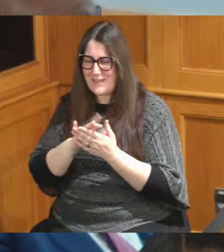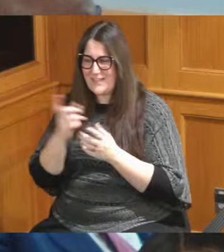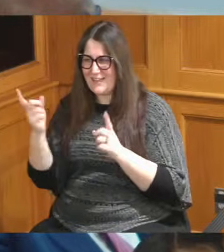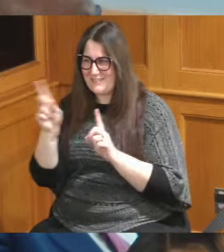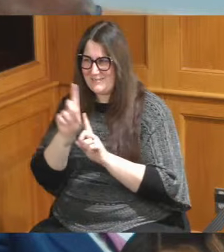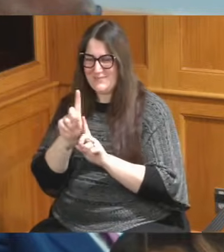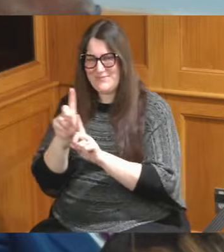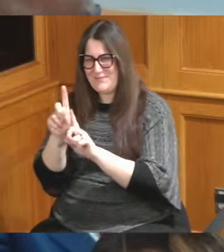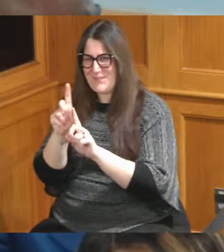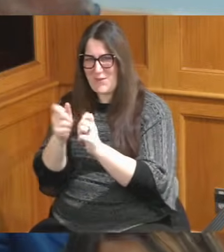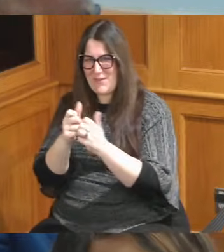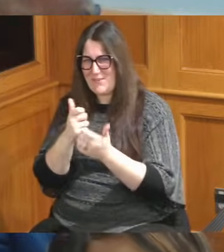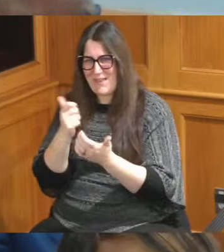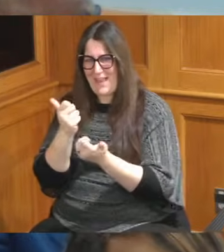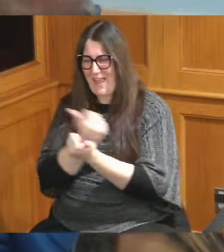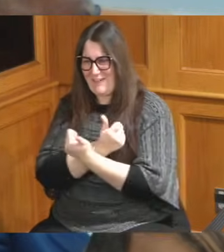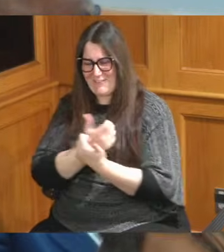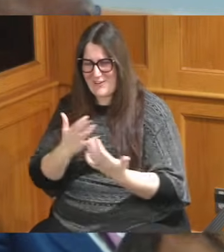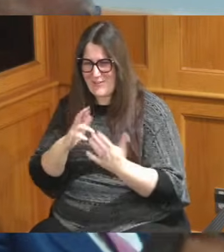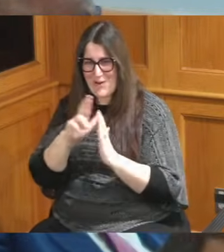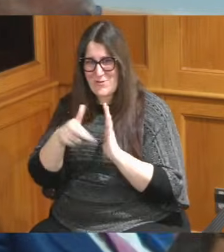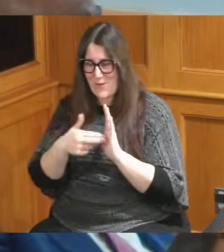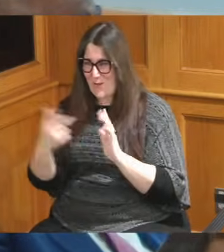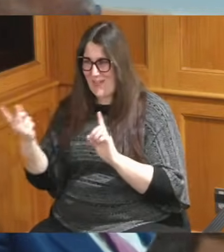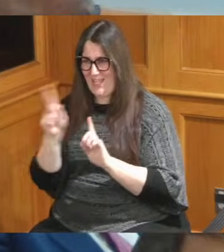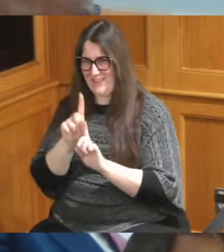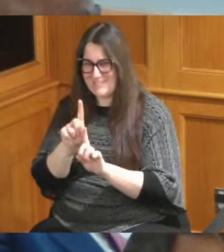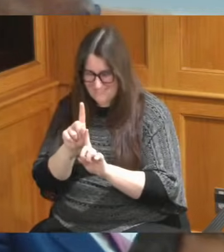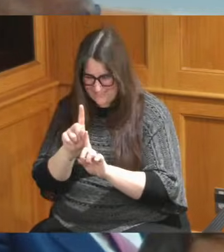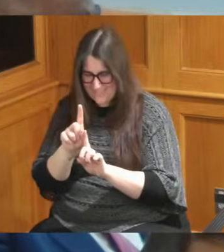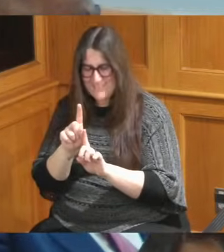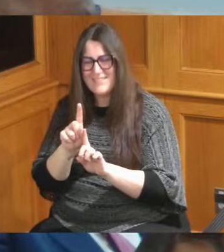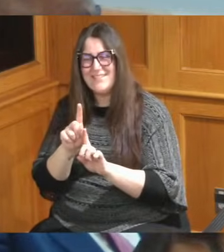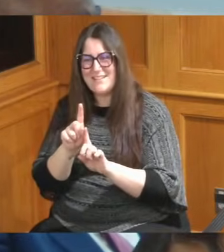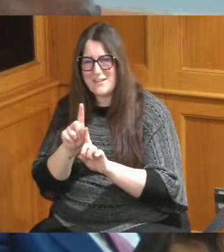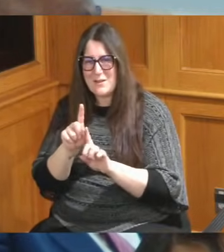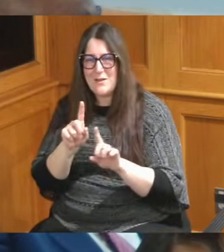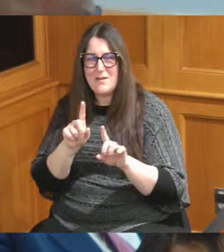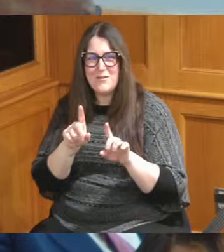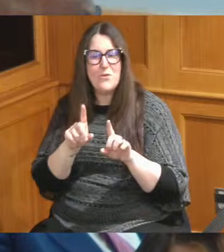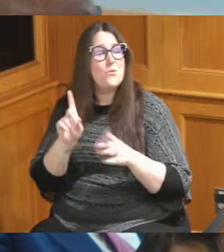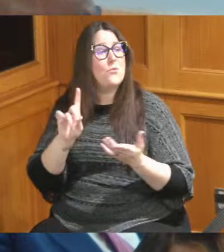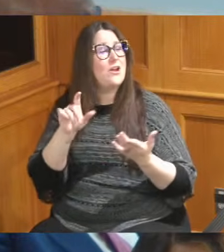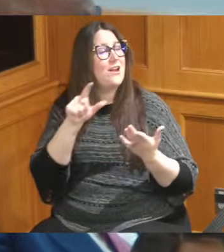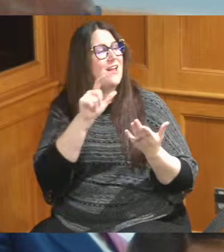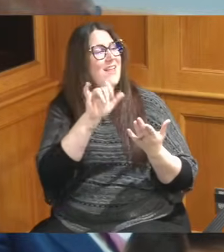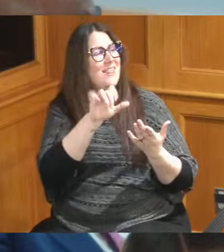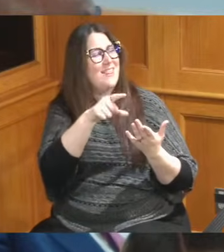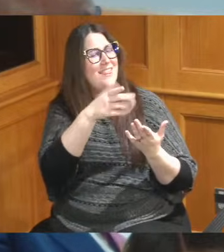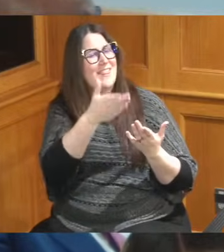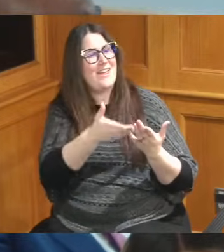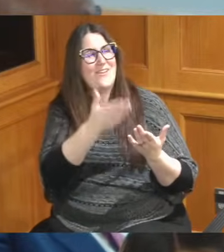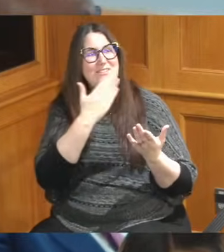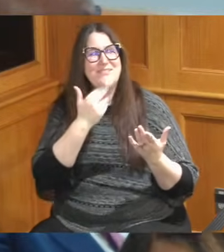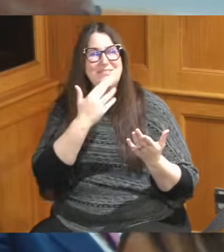Wherever whatever role I'm having, he's there too. But I also there he is right there. I